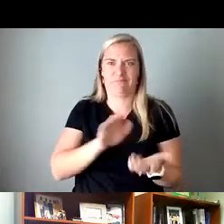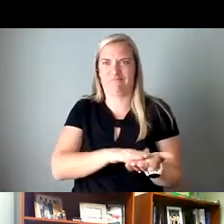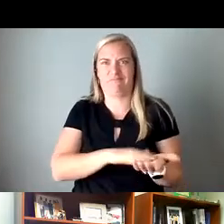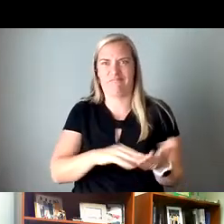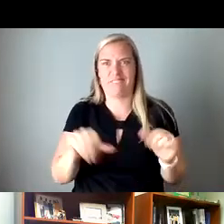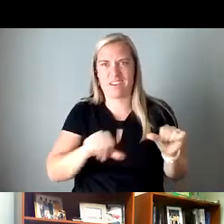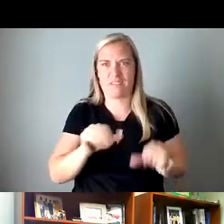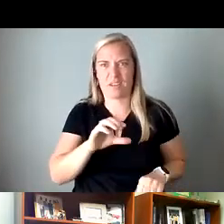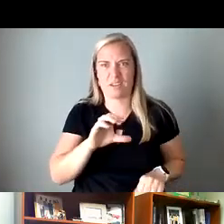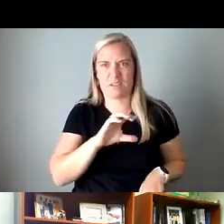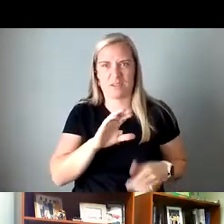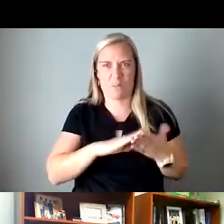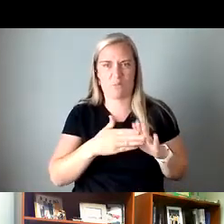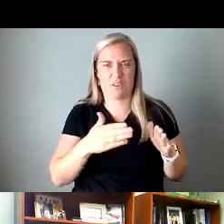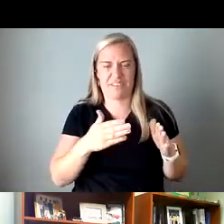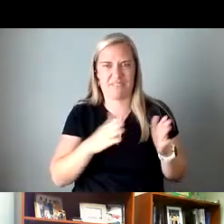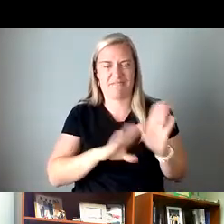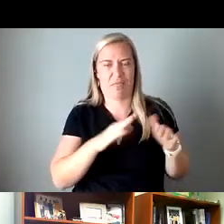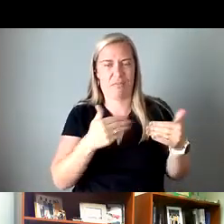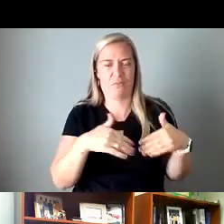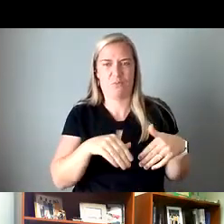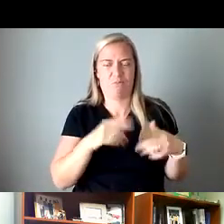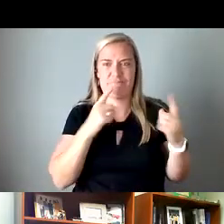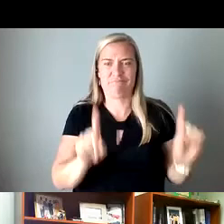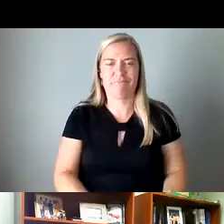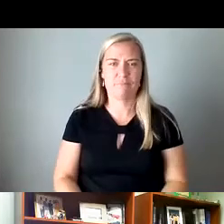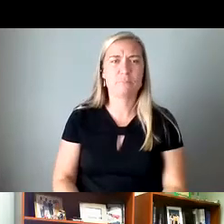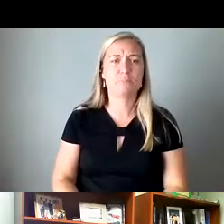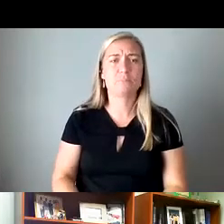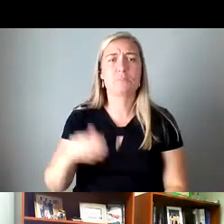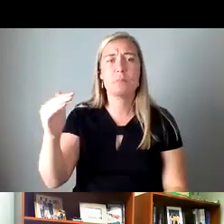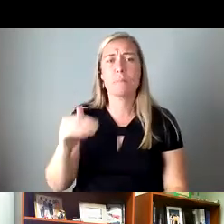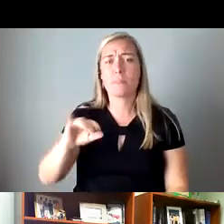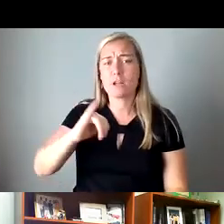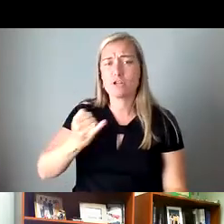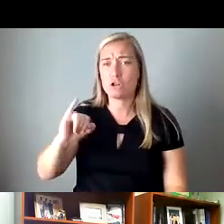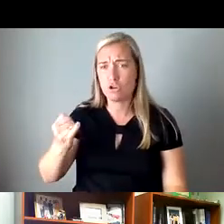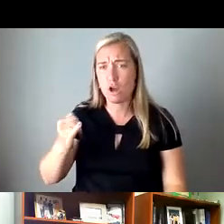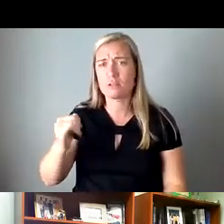proud of. The Johnson & Johnson and AstraZeneca vaccines have somewhat lower efficacy against all